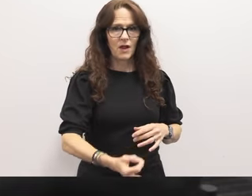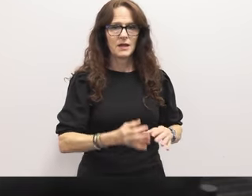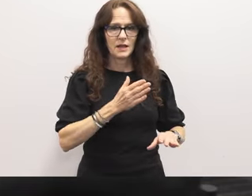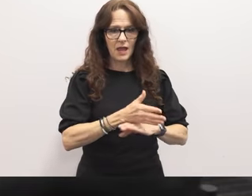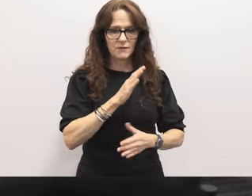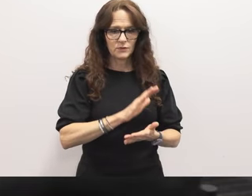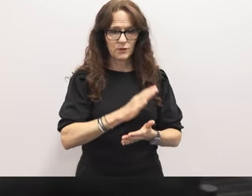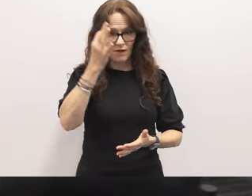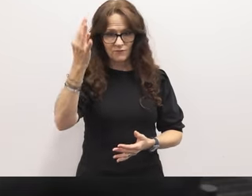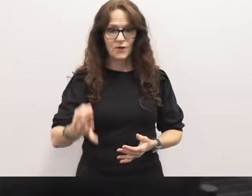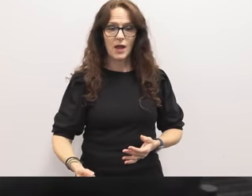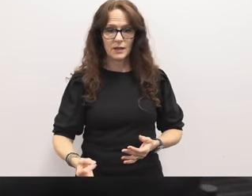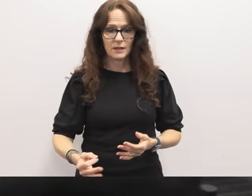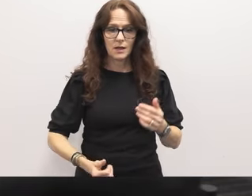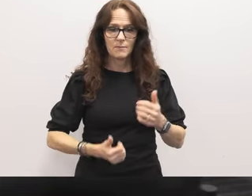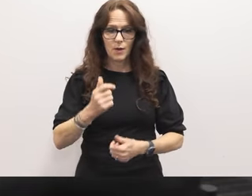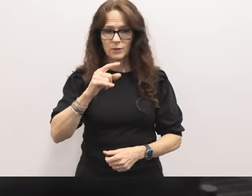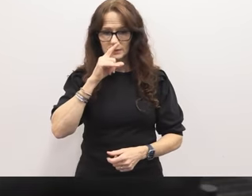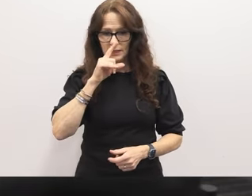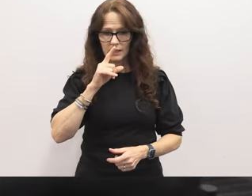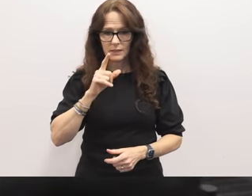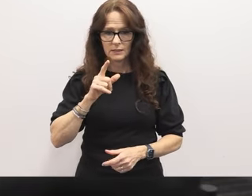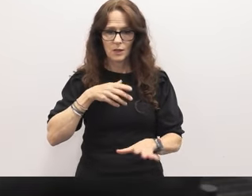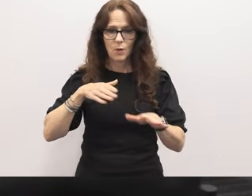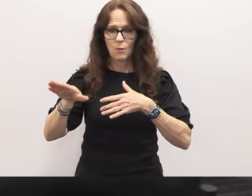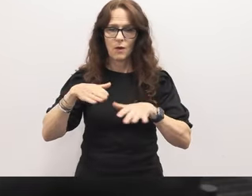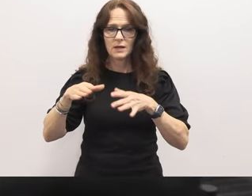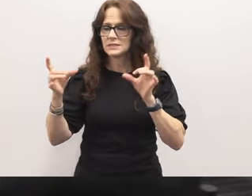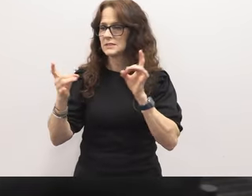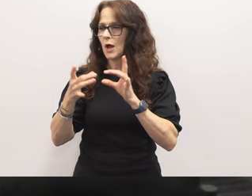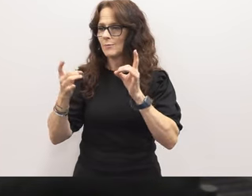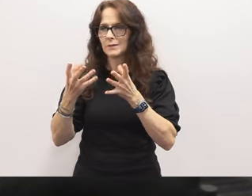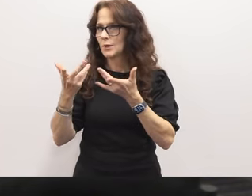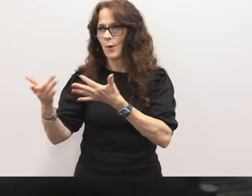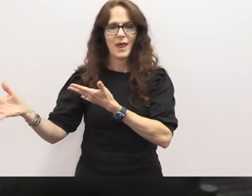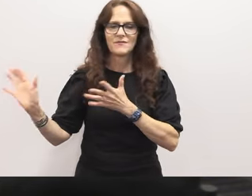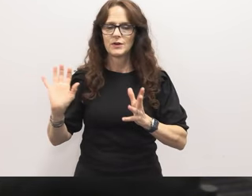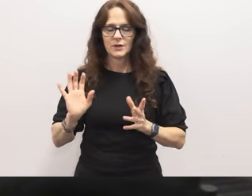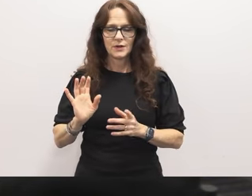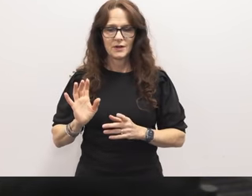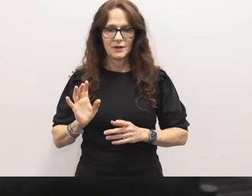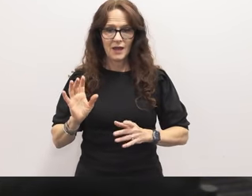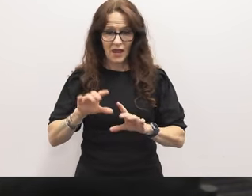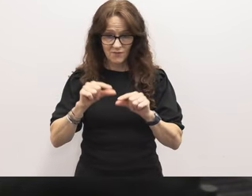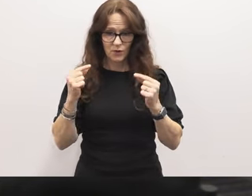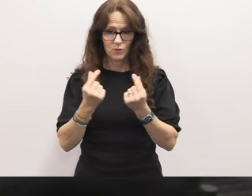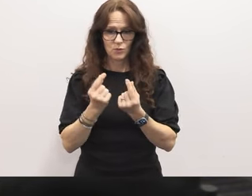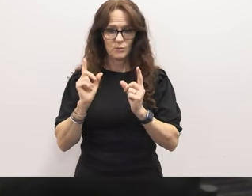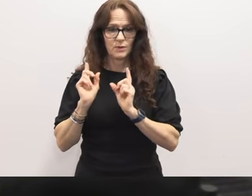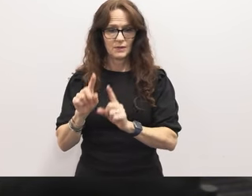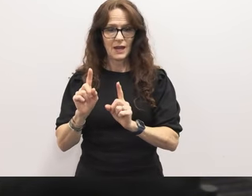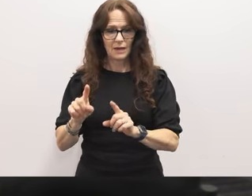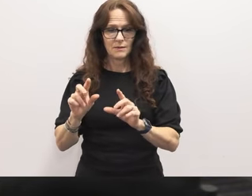when most kids were walking to Starbucks or someplace. And I had a group of kids who came to my room every day